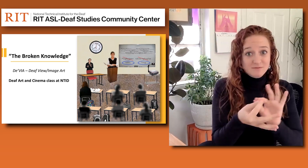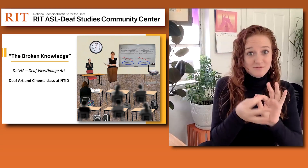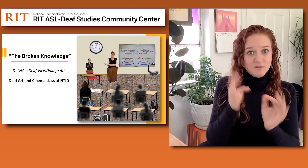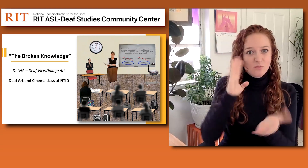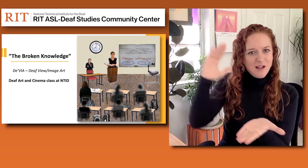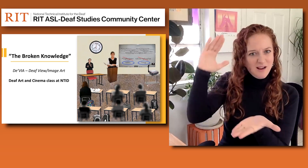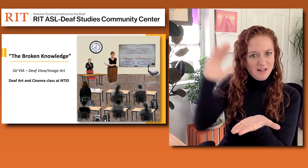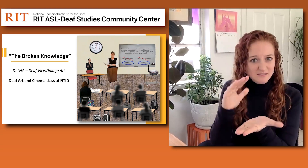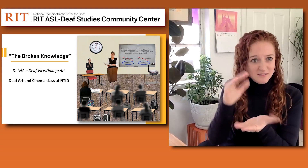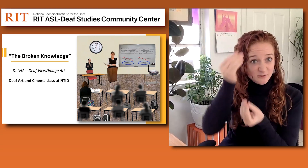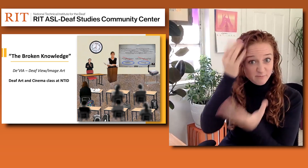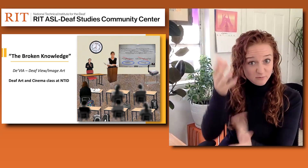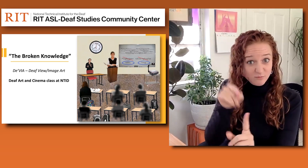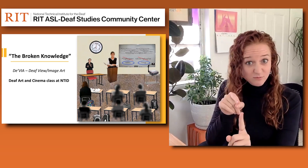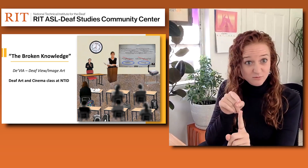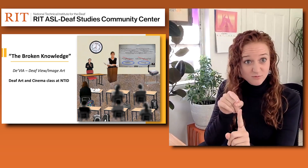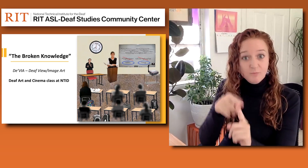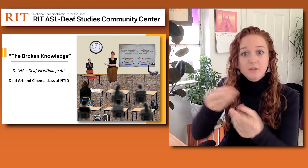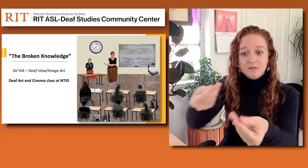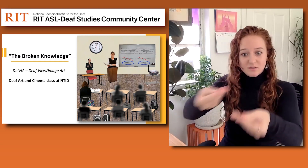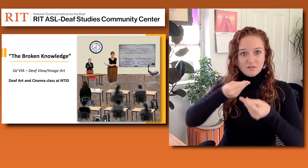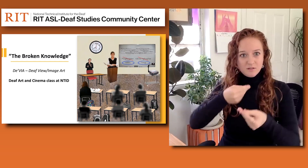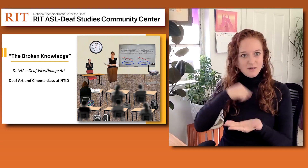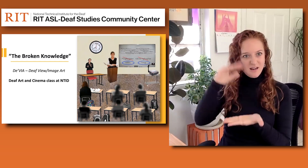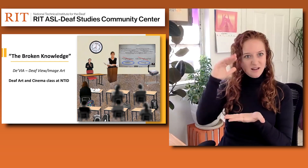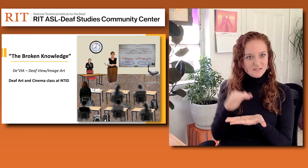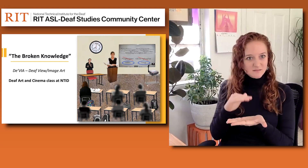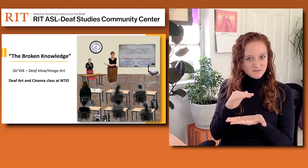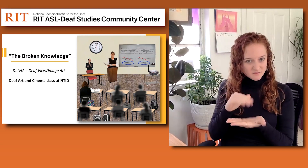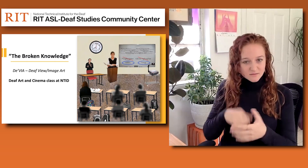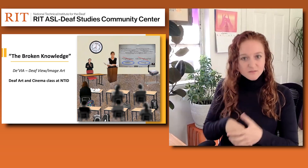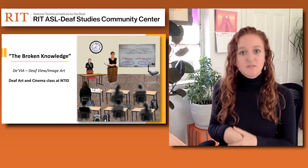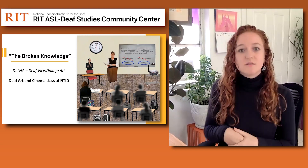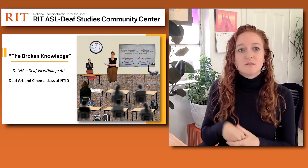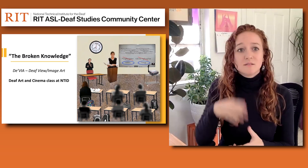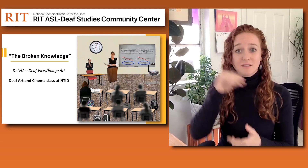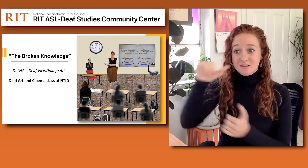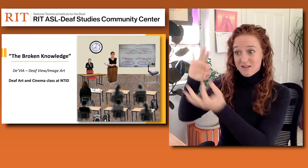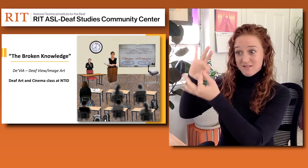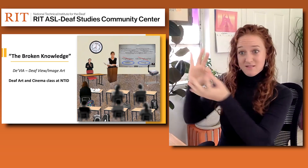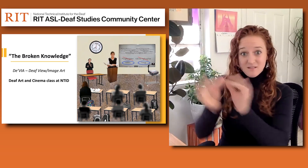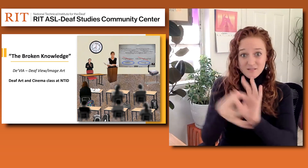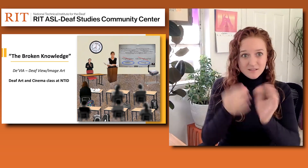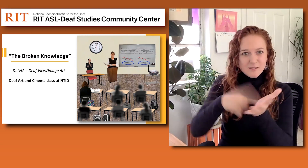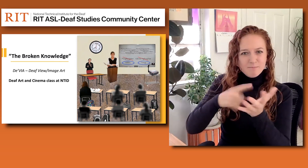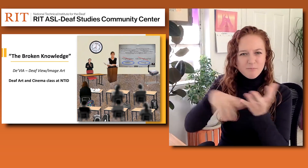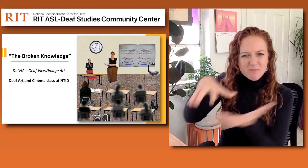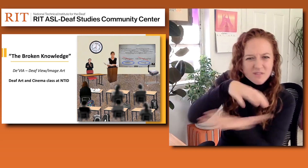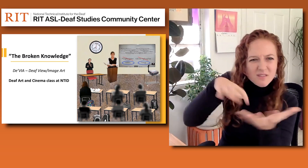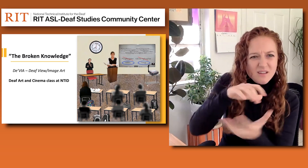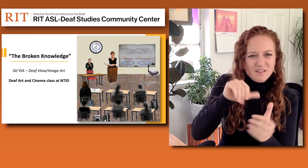The interpreter is giving out less information, meaning I received even less.